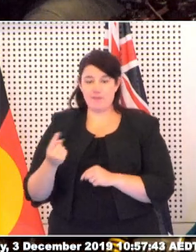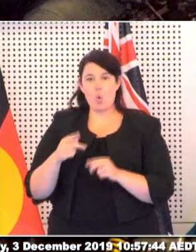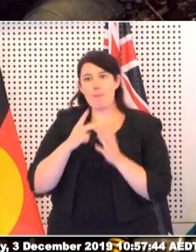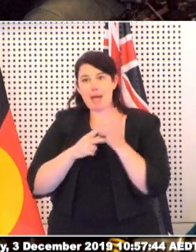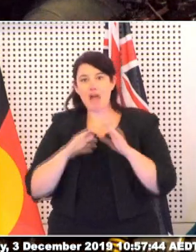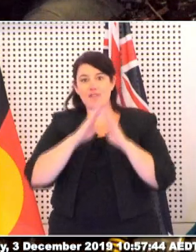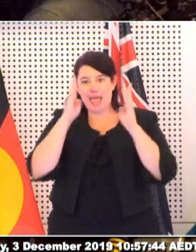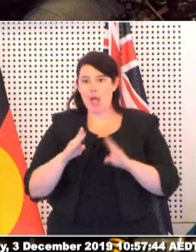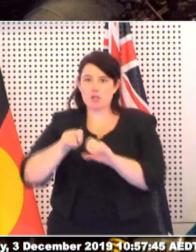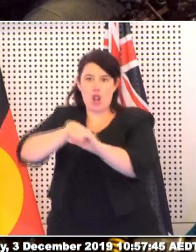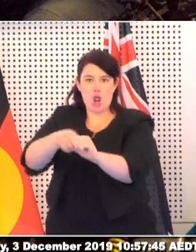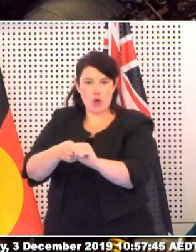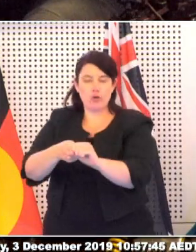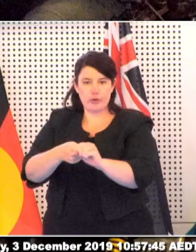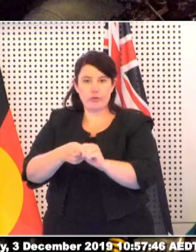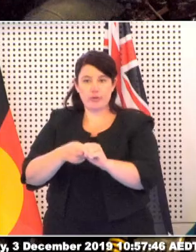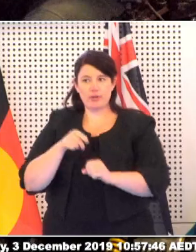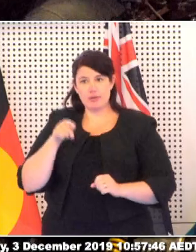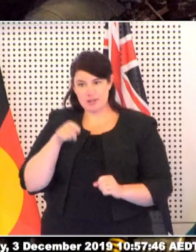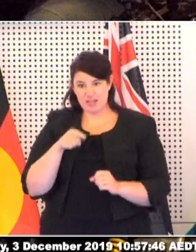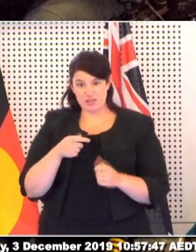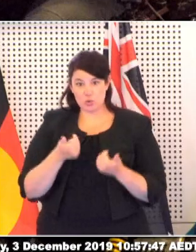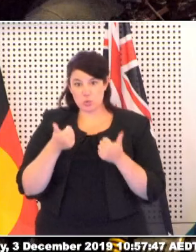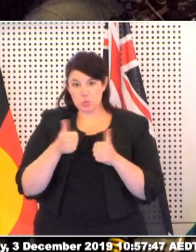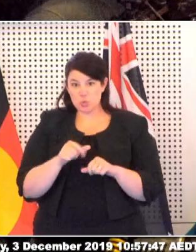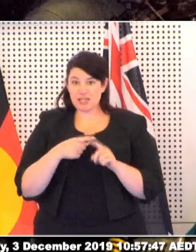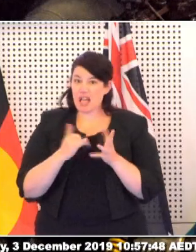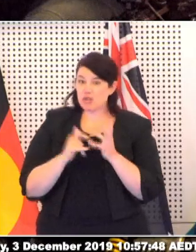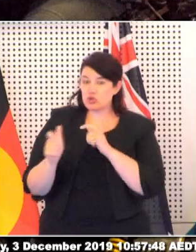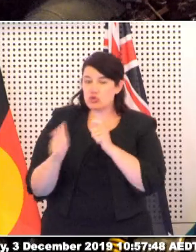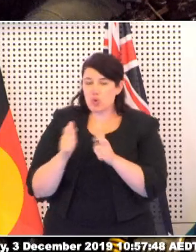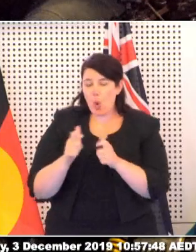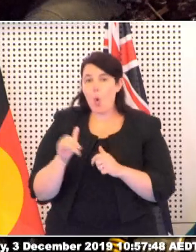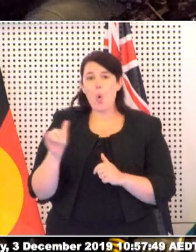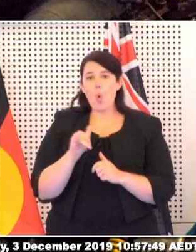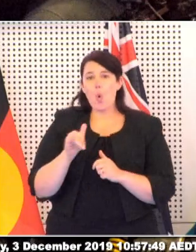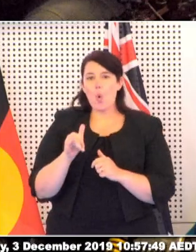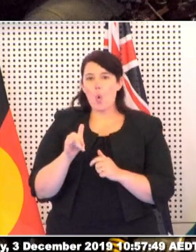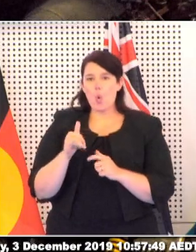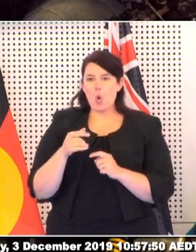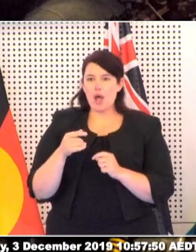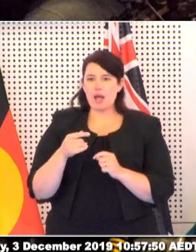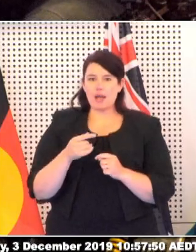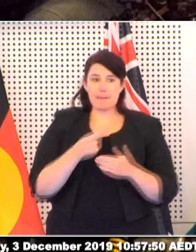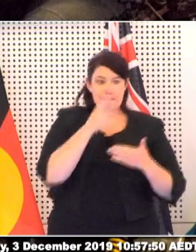Yes - - - So is that used as a restraint or is that something that intersects with punishment?